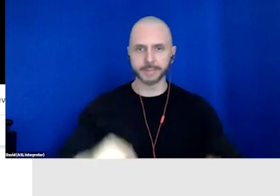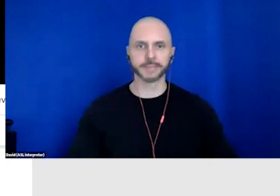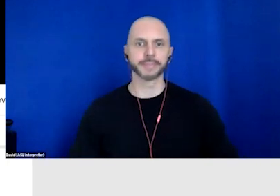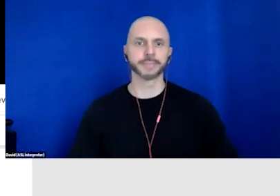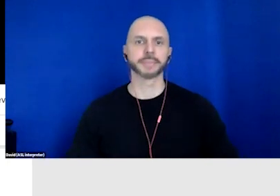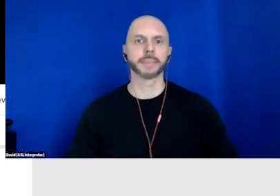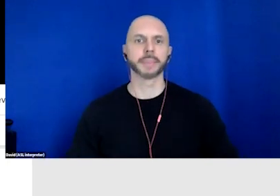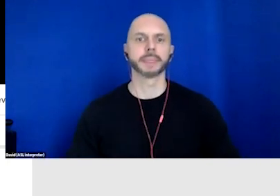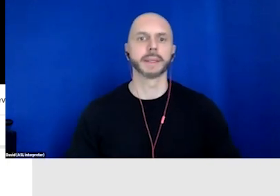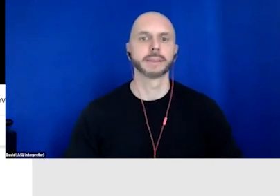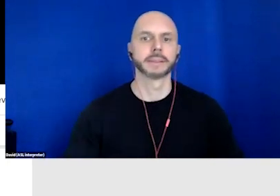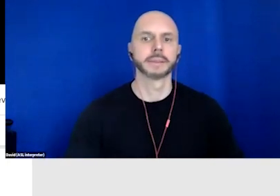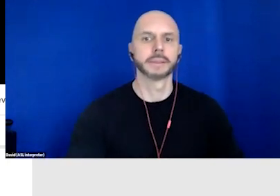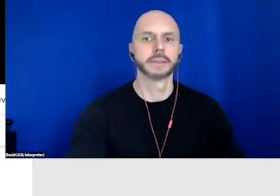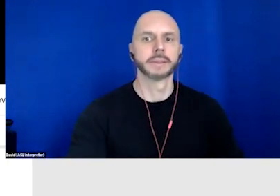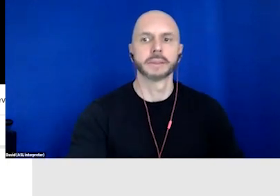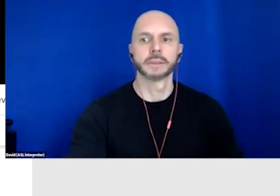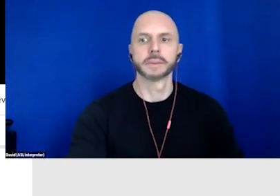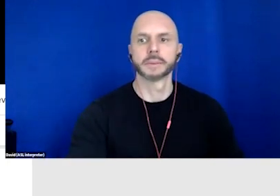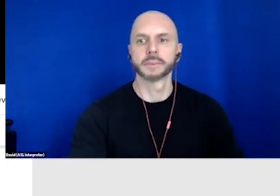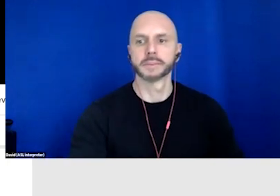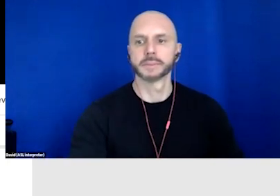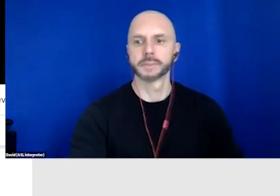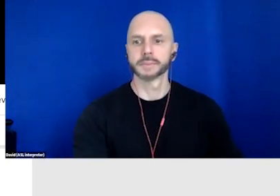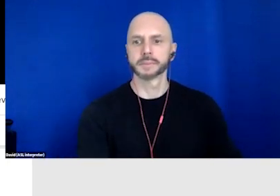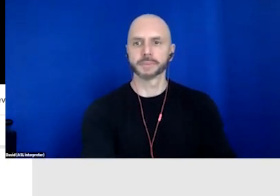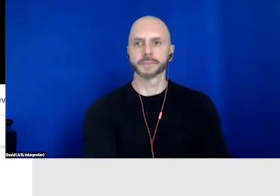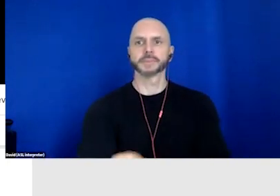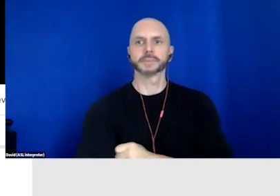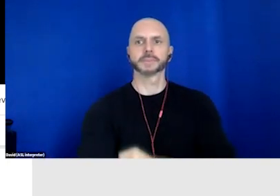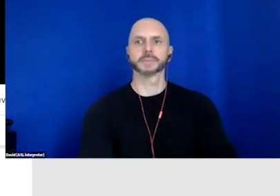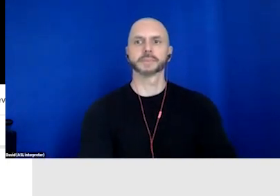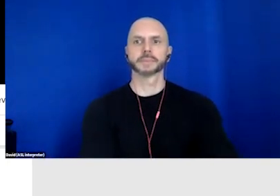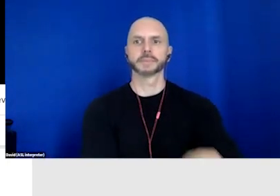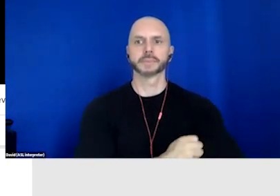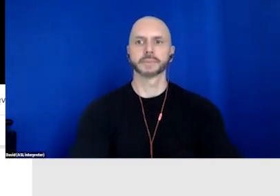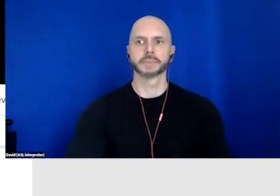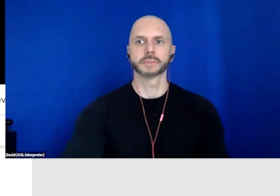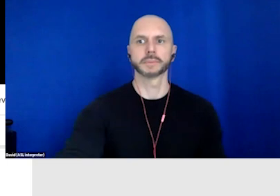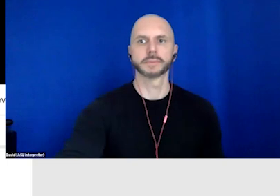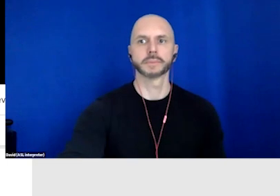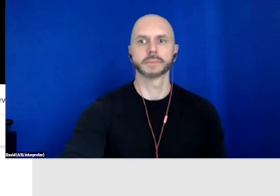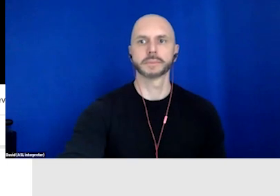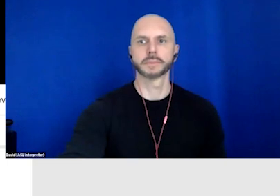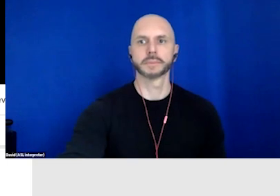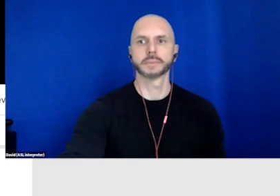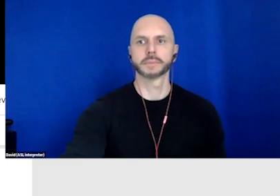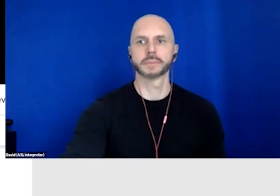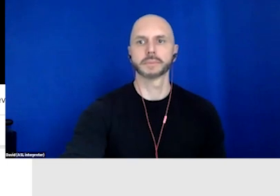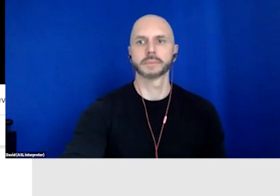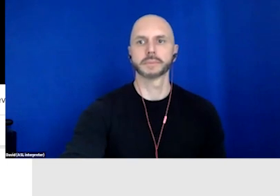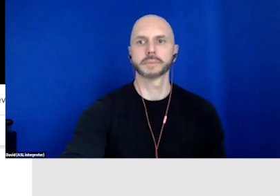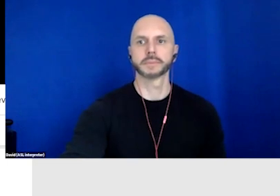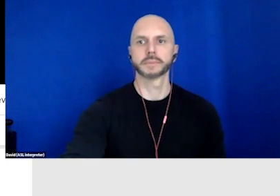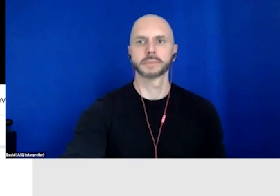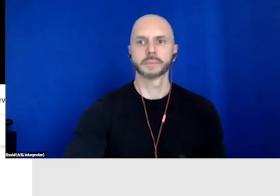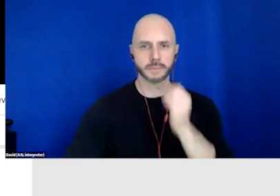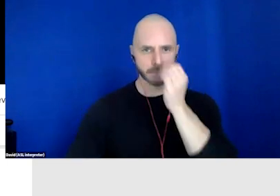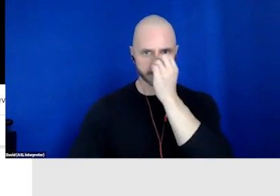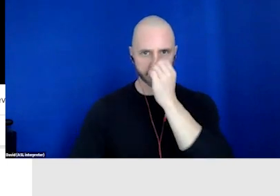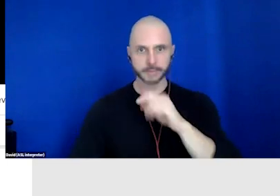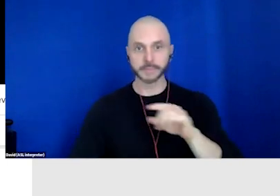the prompt "introduce this concept." Now I'm going to turn the query off, which is going to mean that